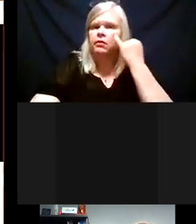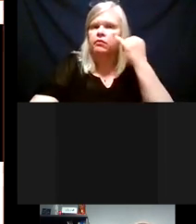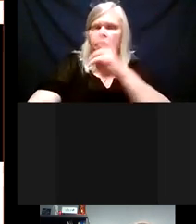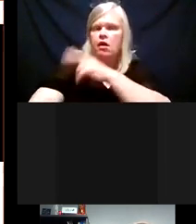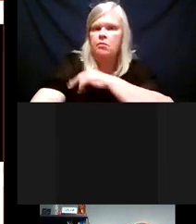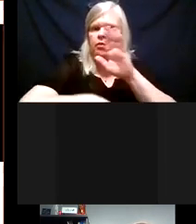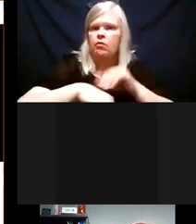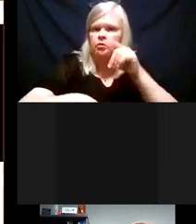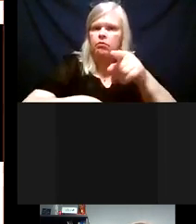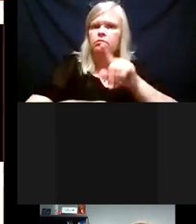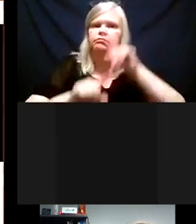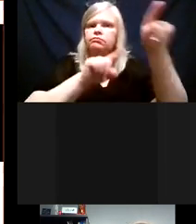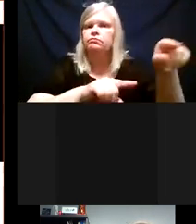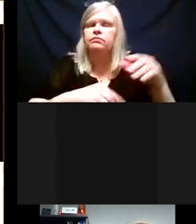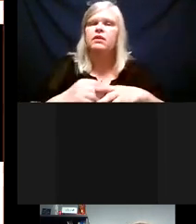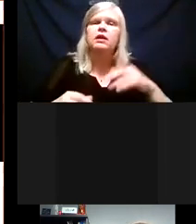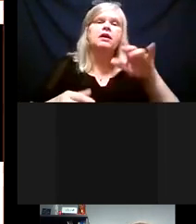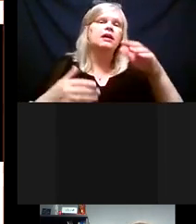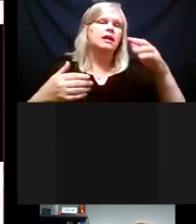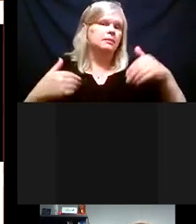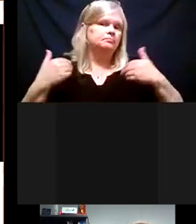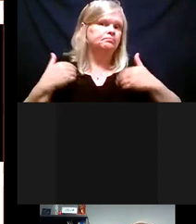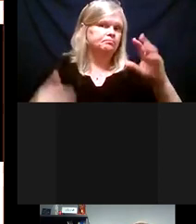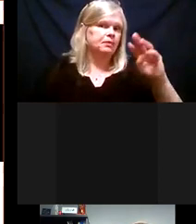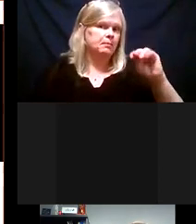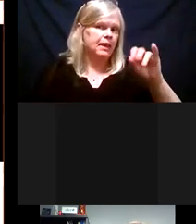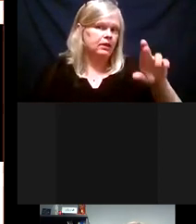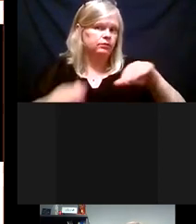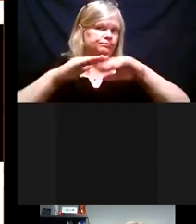SITUATION WHERE A MINOR PRESENTS TO A HOSPITAL WITH PARENTS OR